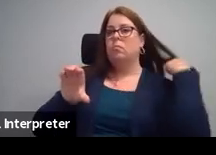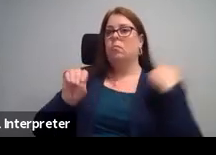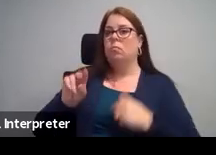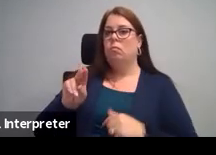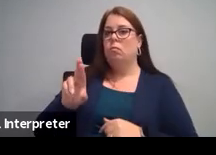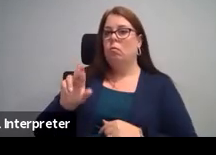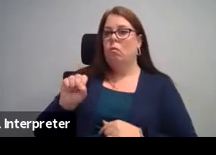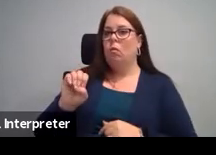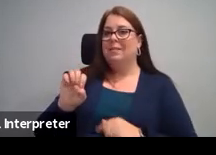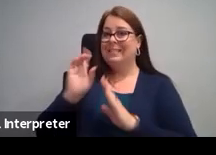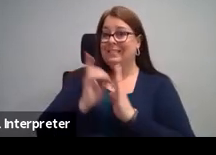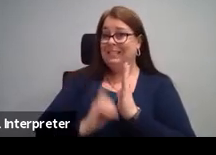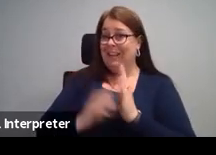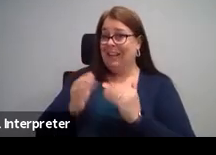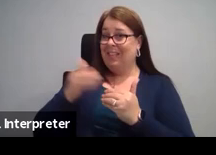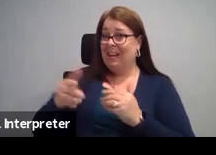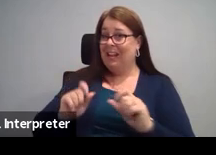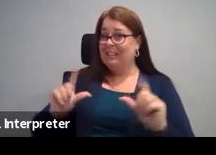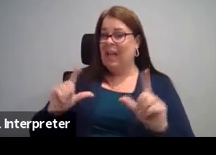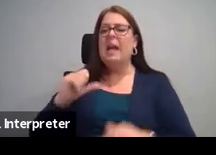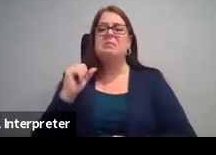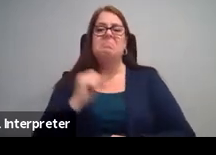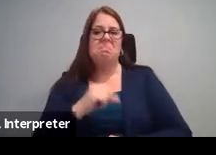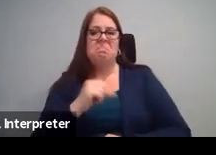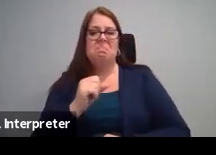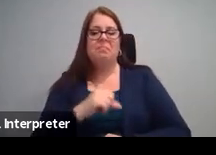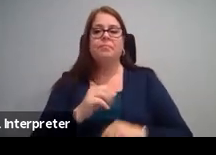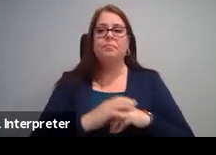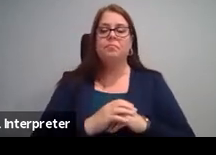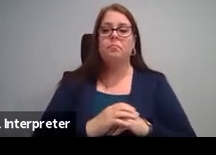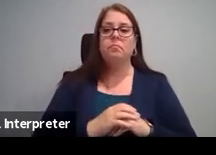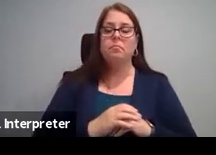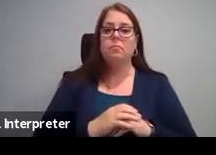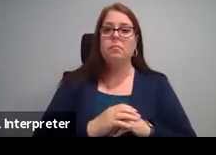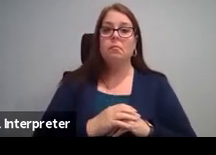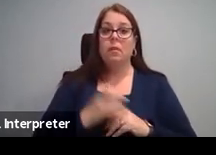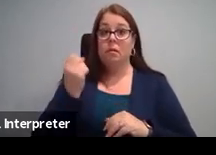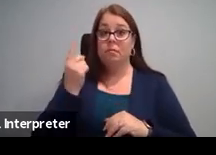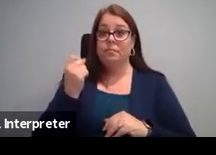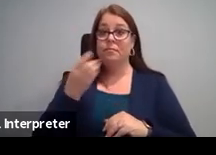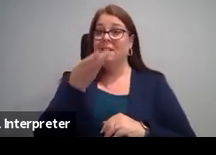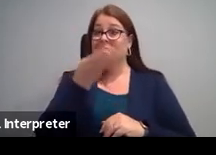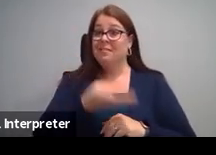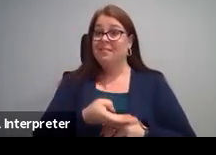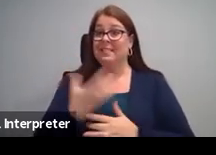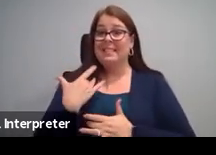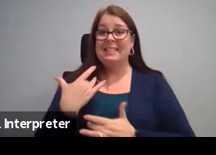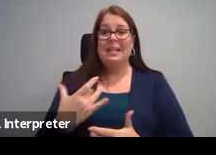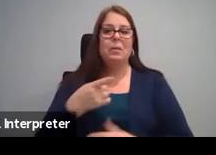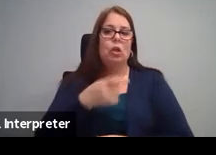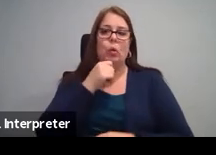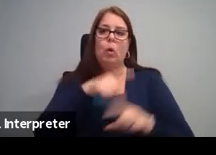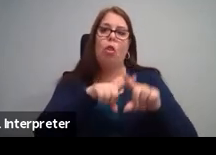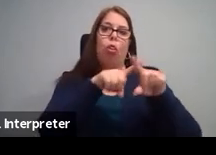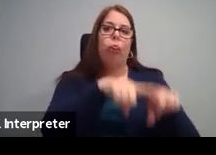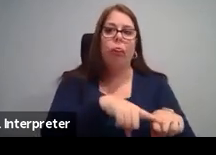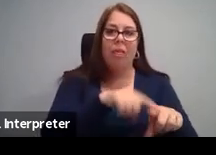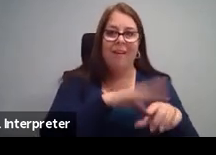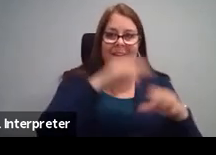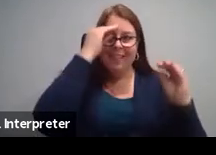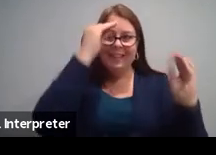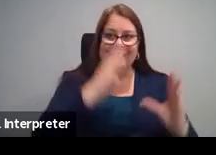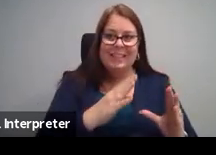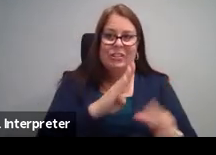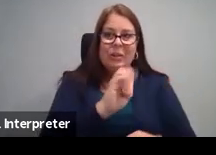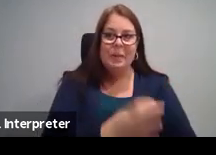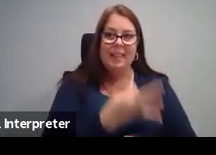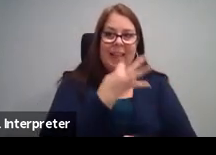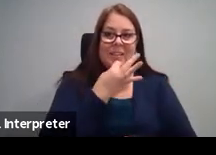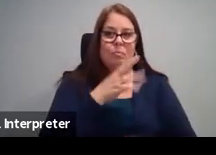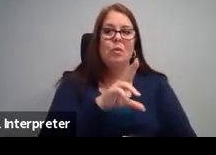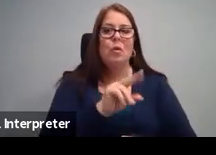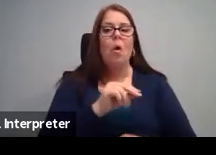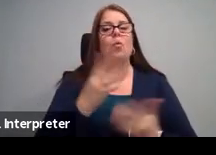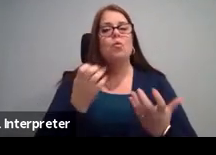Laurie Arnold: Want to make sure that you cover and this generally is an area where you would not lean on your teacher to be the expert. This is where you would want to have someone in your technology program.